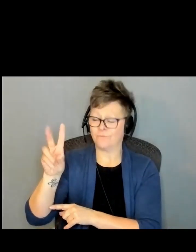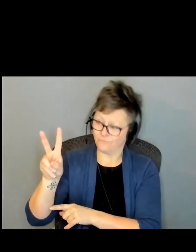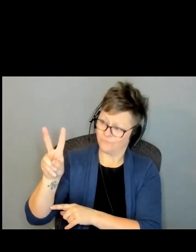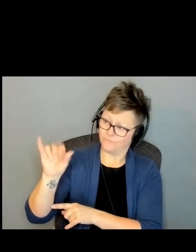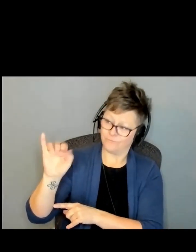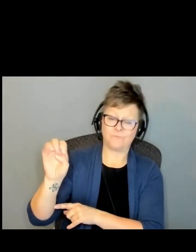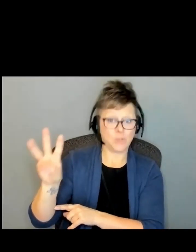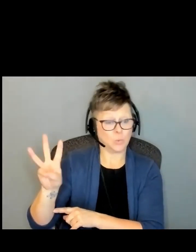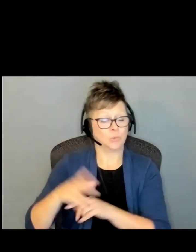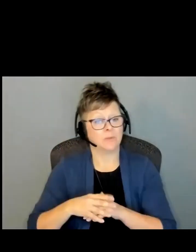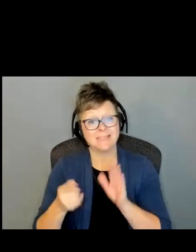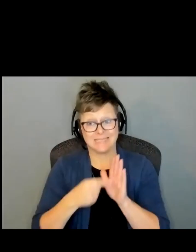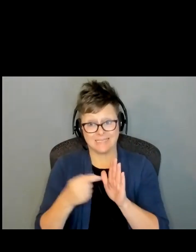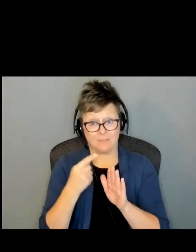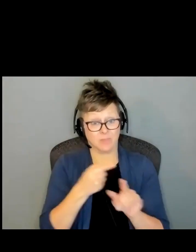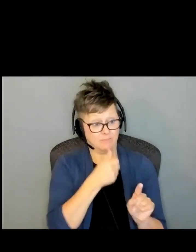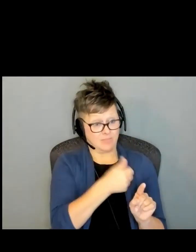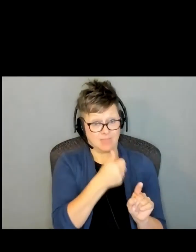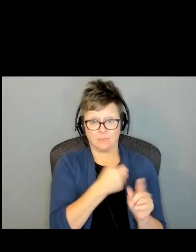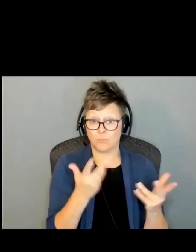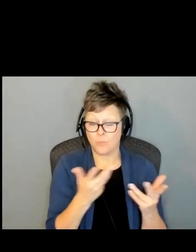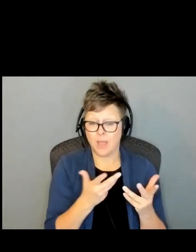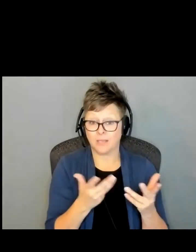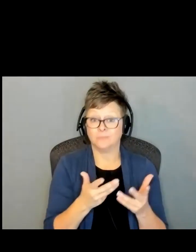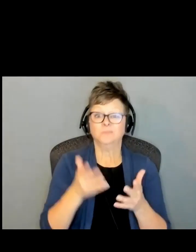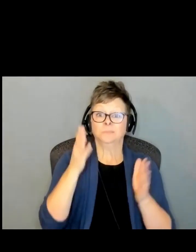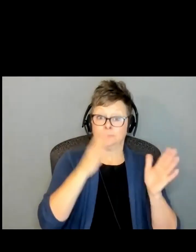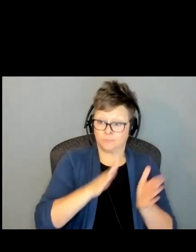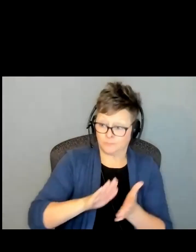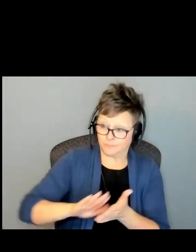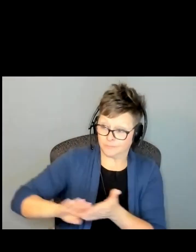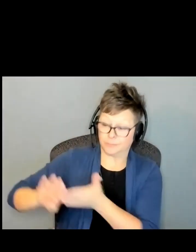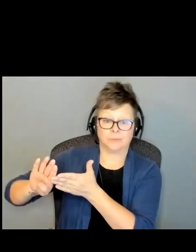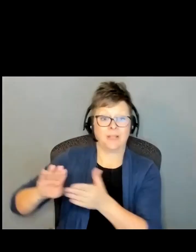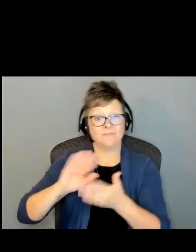Sometimes even when there’s an aging out approach, the families continue to be connected.